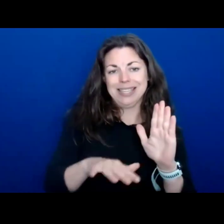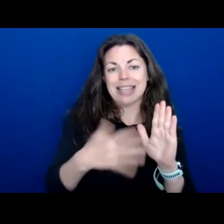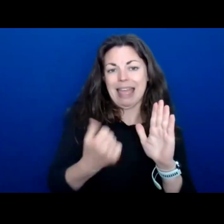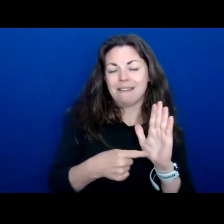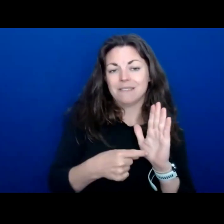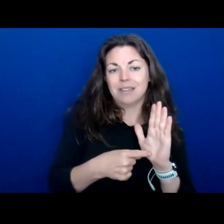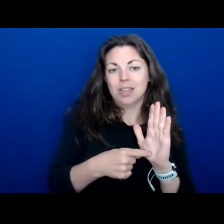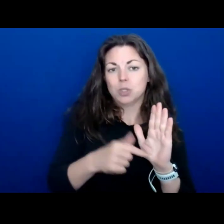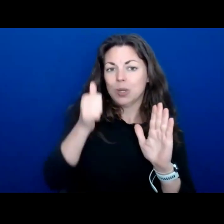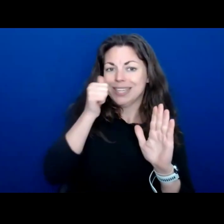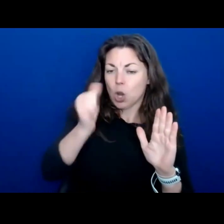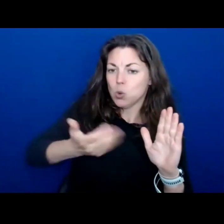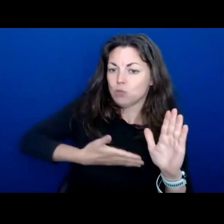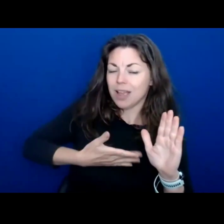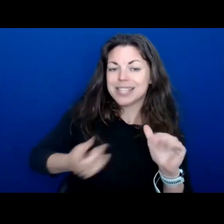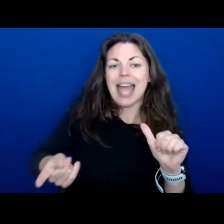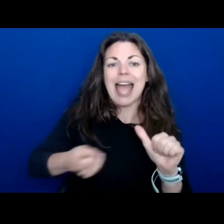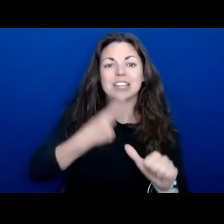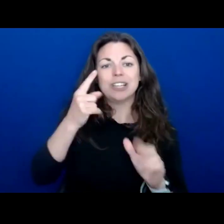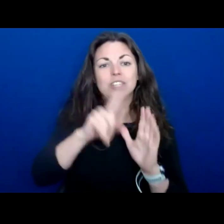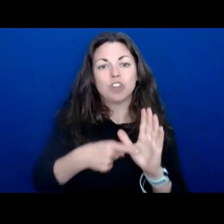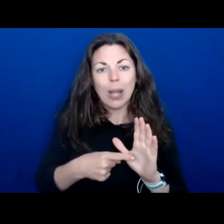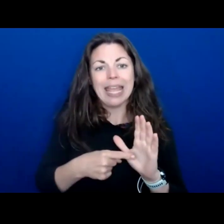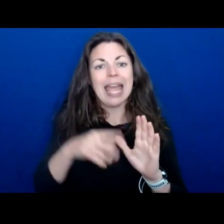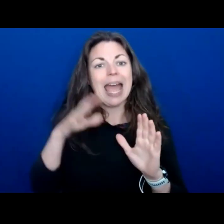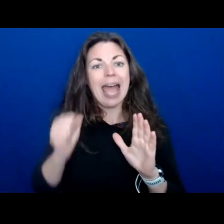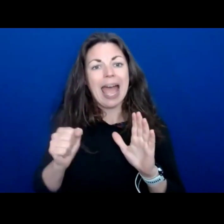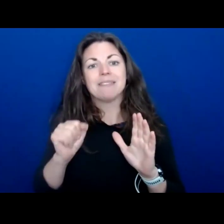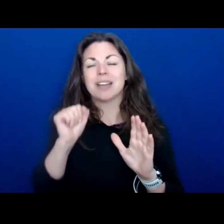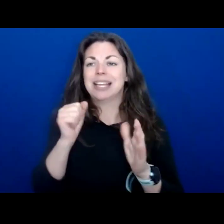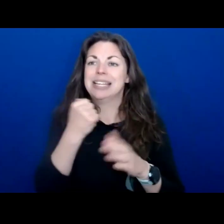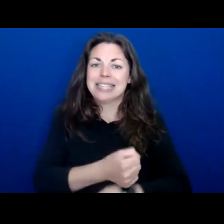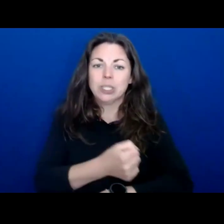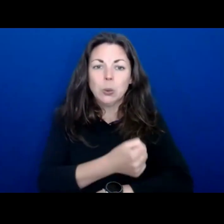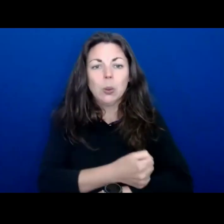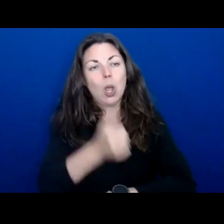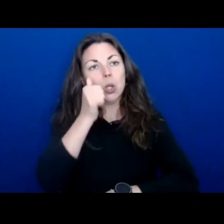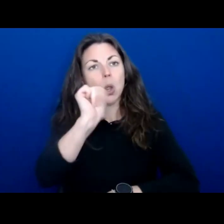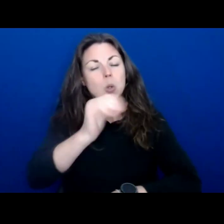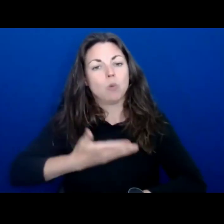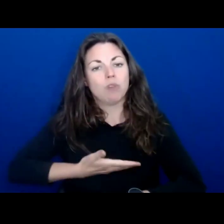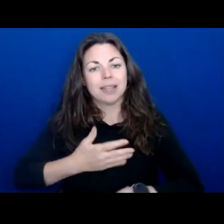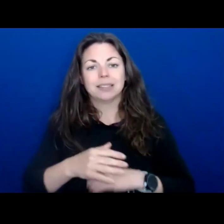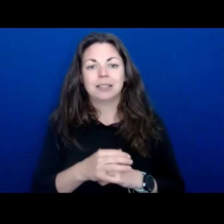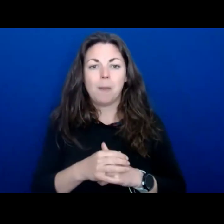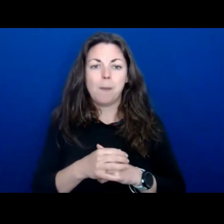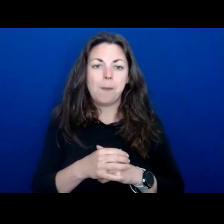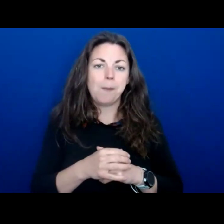Angelina Jolie, who I love, has a tattoo that says, "Know your rights." Maybe I should get a tattoo. But I well, I have one, but maybe...